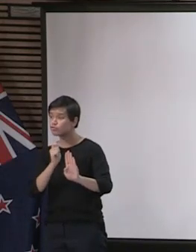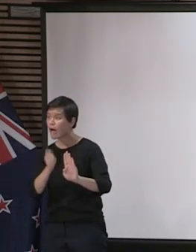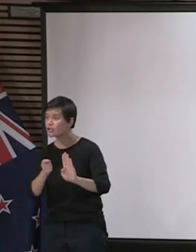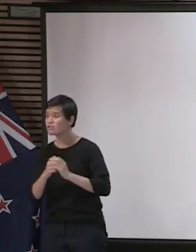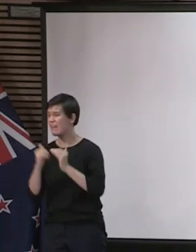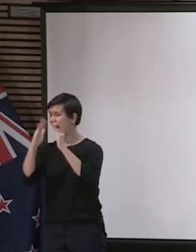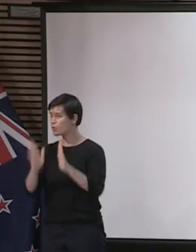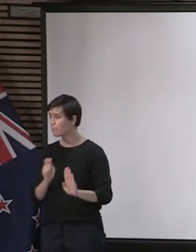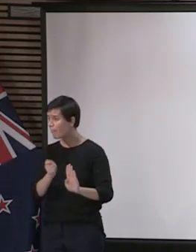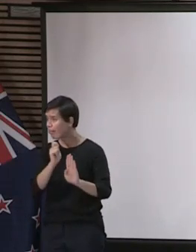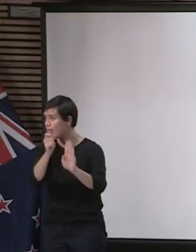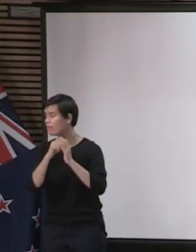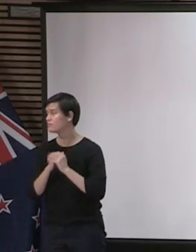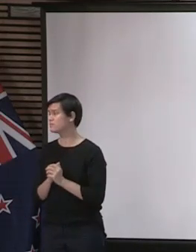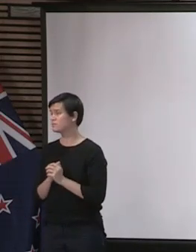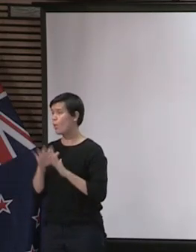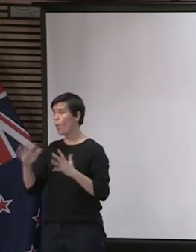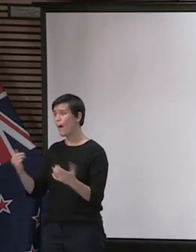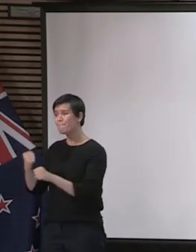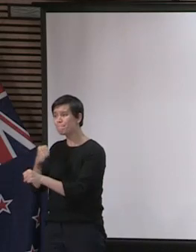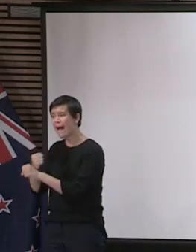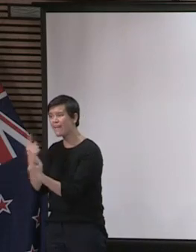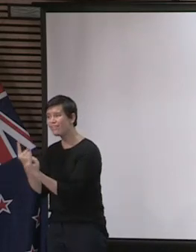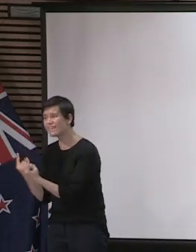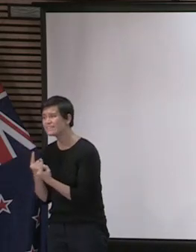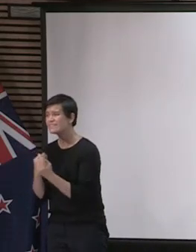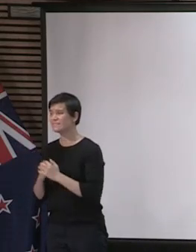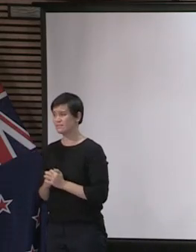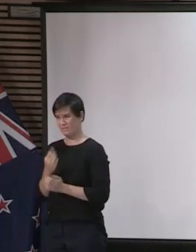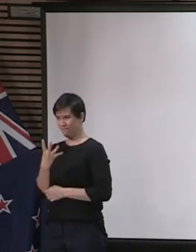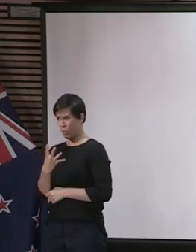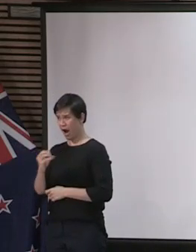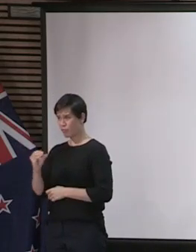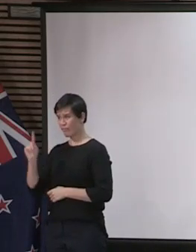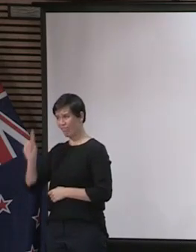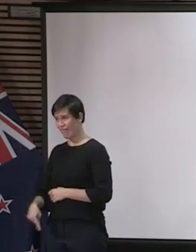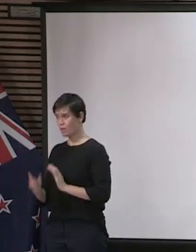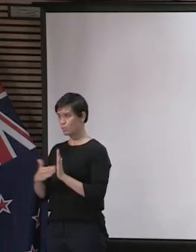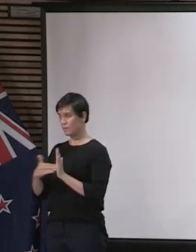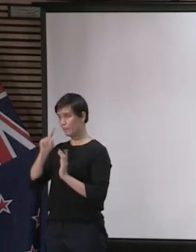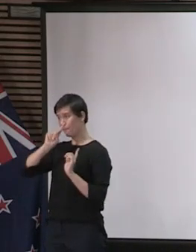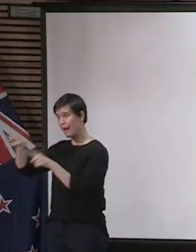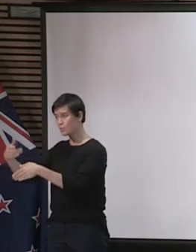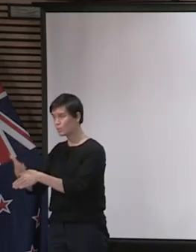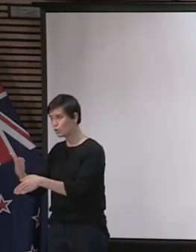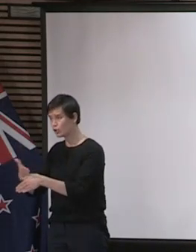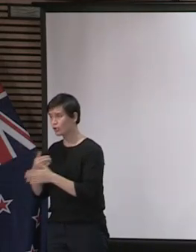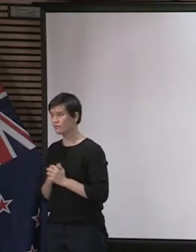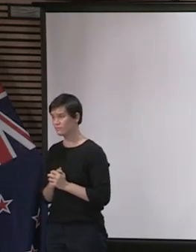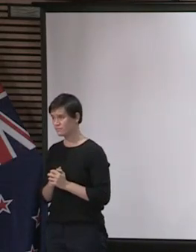be they of people working in construction or be they people in manufacturing or be they people in education to do that